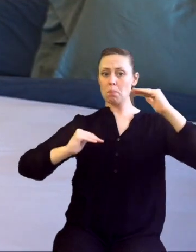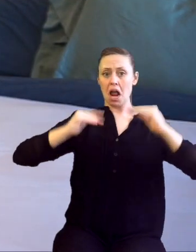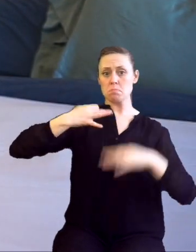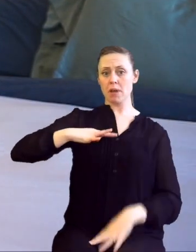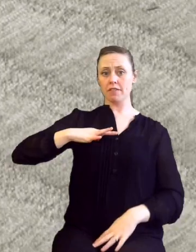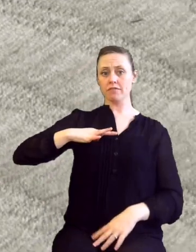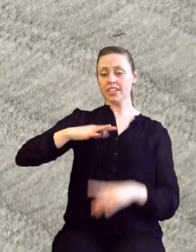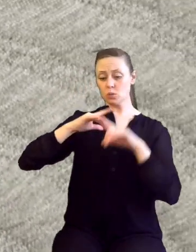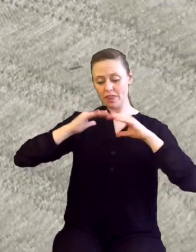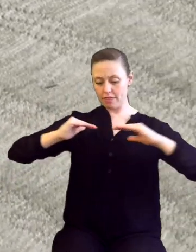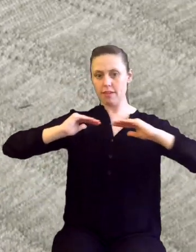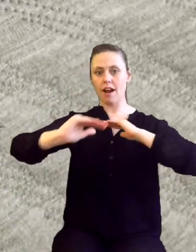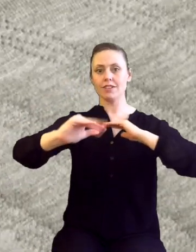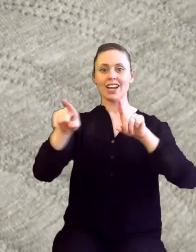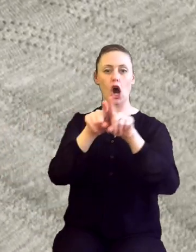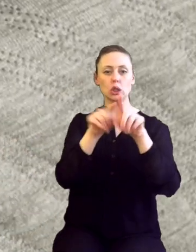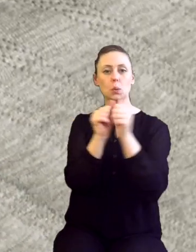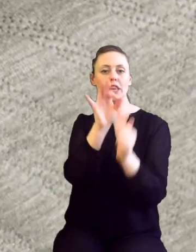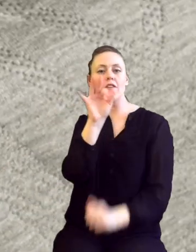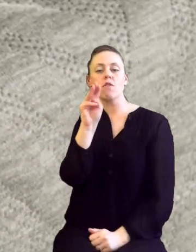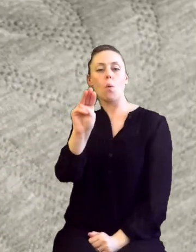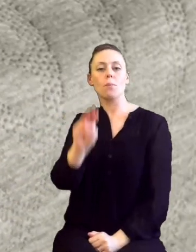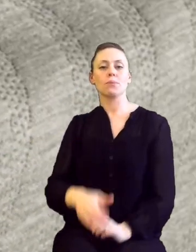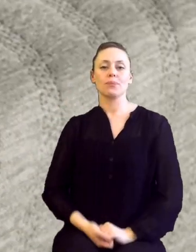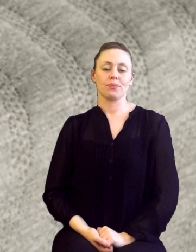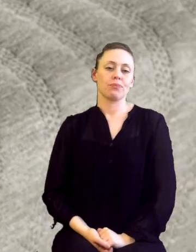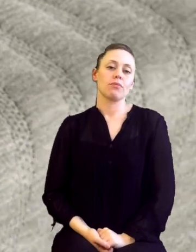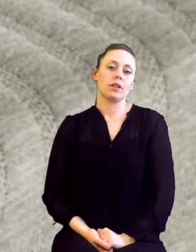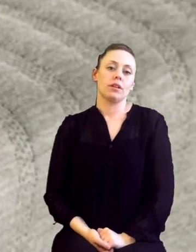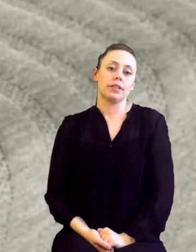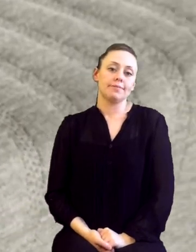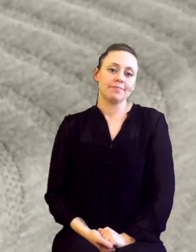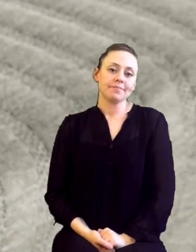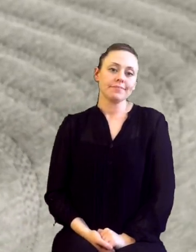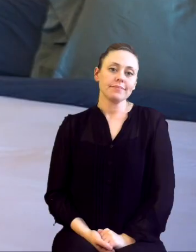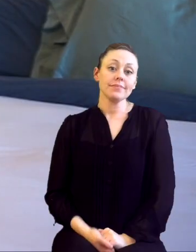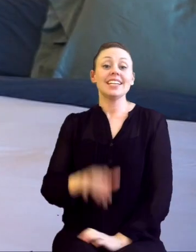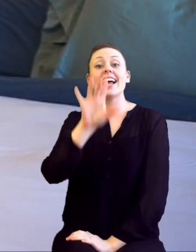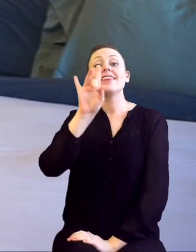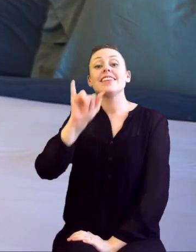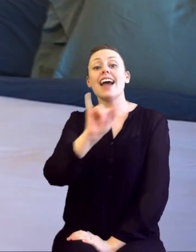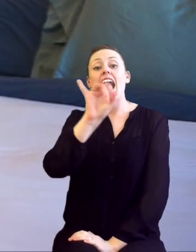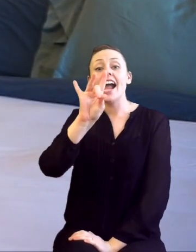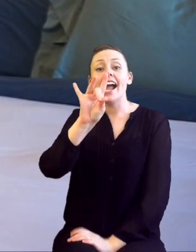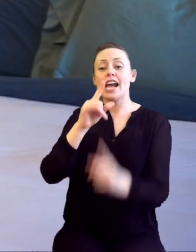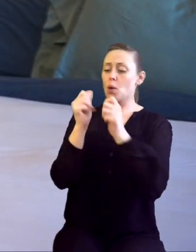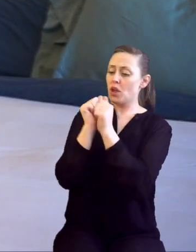covers as well as the foam beneath. The i8 along with all of the other beds in